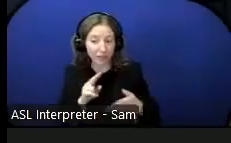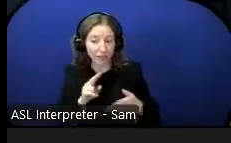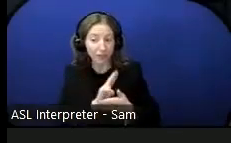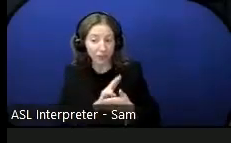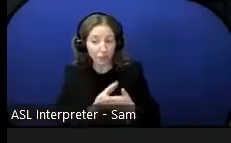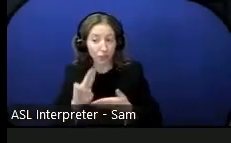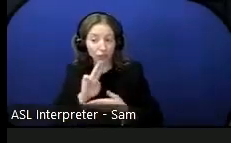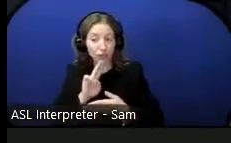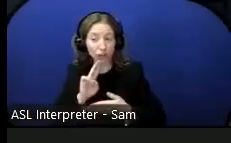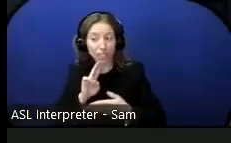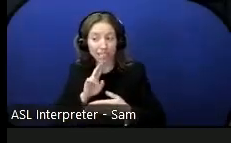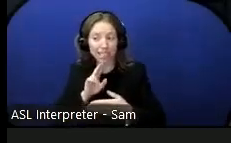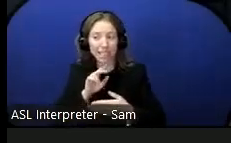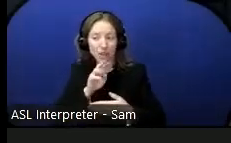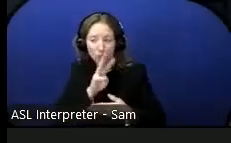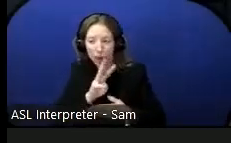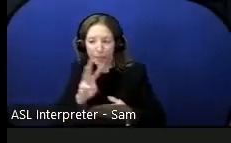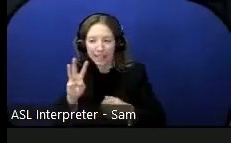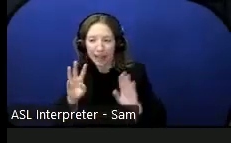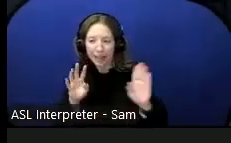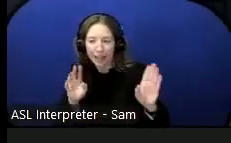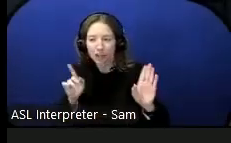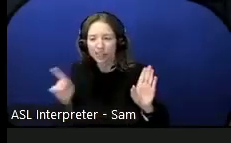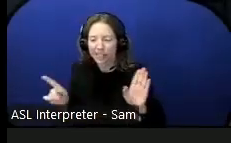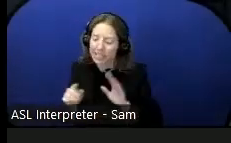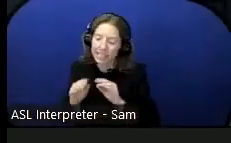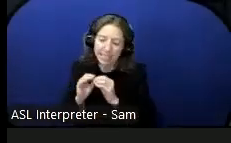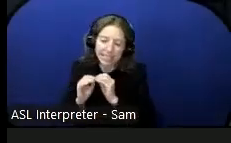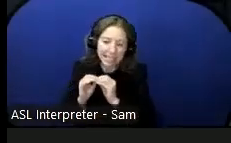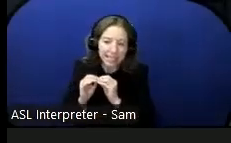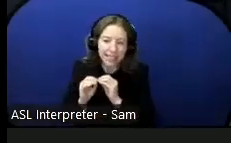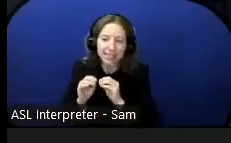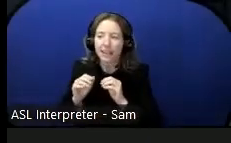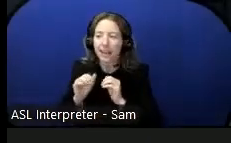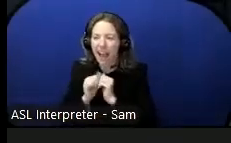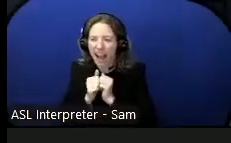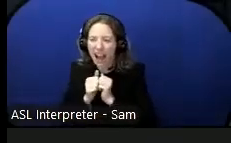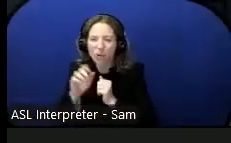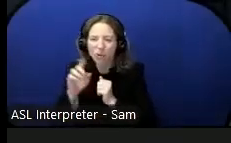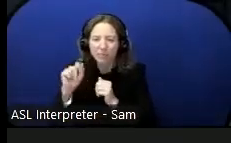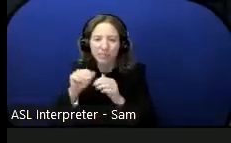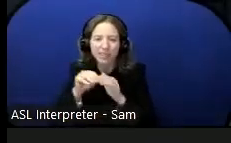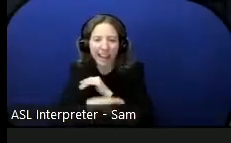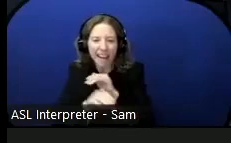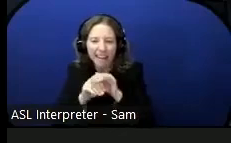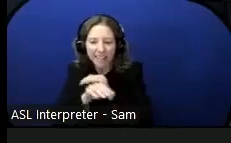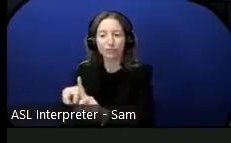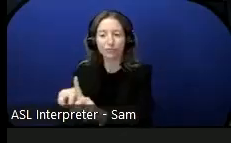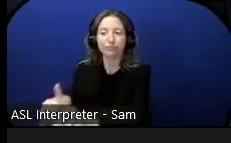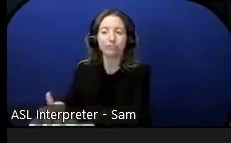when he discovered that it was not accessible. He's a native screen reader user, he is blind.